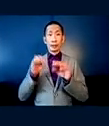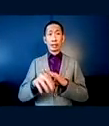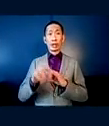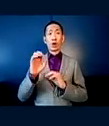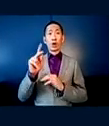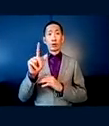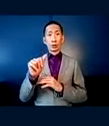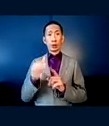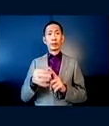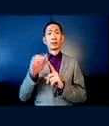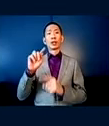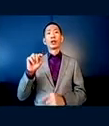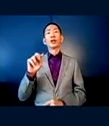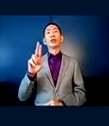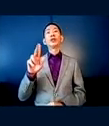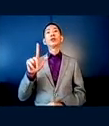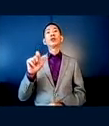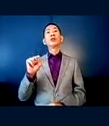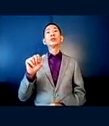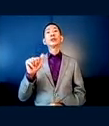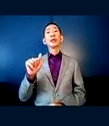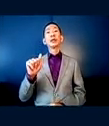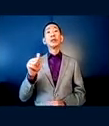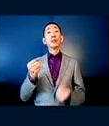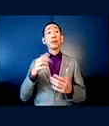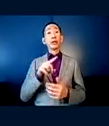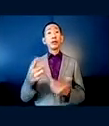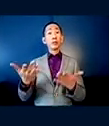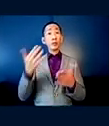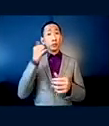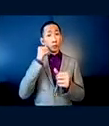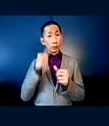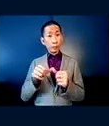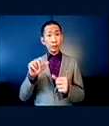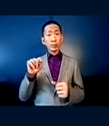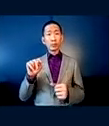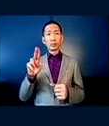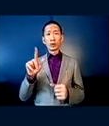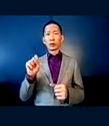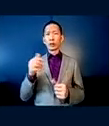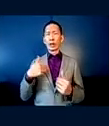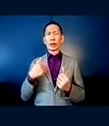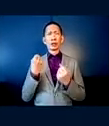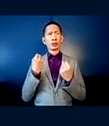PEOPLE OF AFRICAN DESCENT IN OKLAHOMA, IN PARTICULARLY IN TULSA, MANY OF YOU MAY REMEMBER